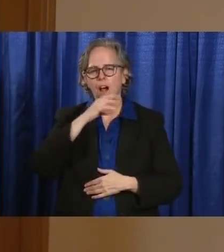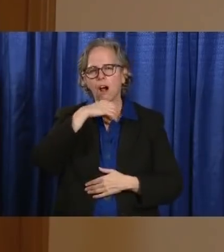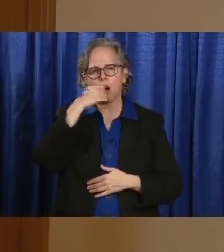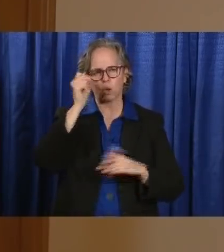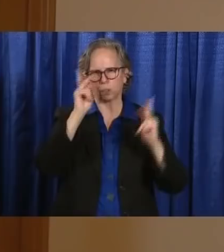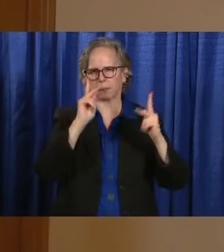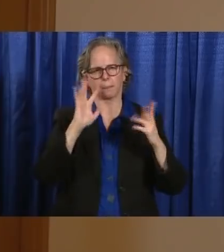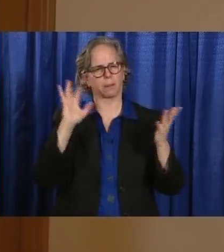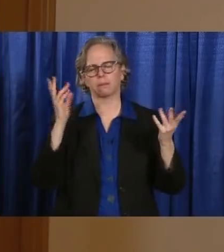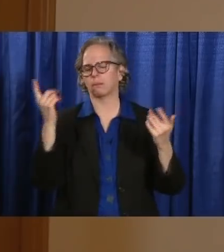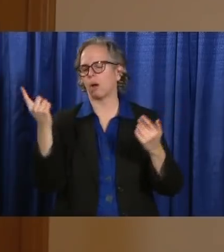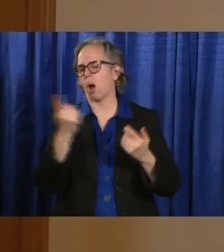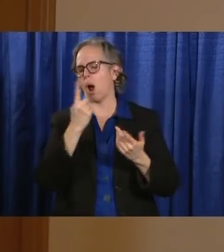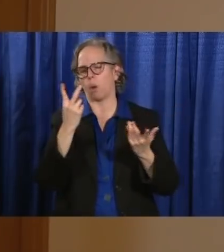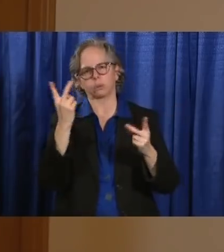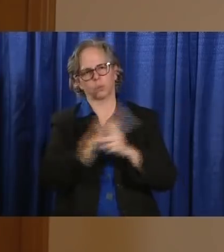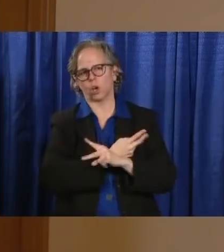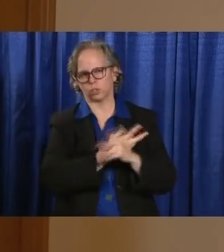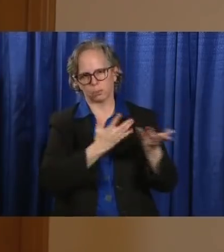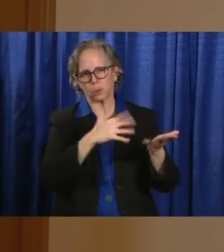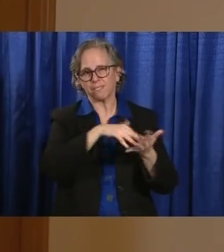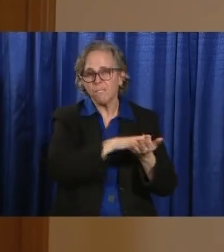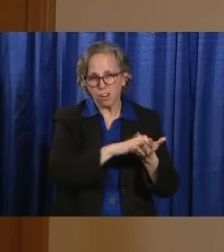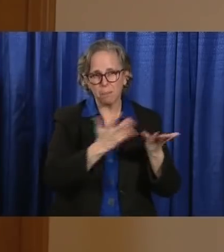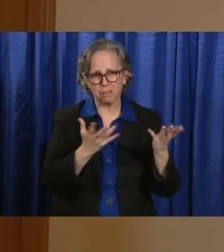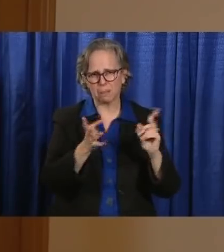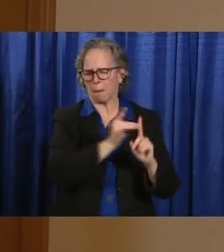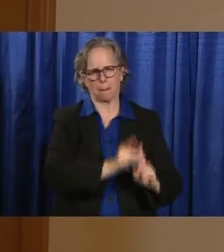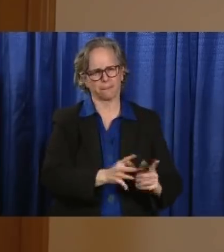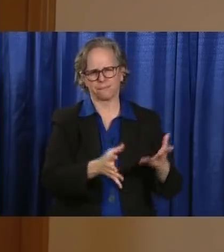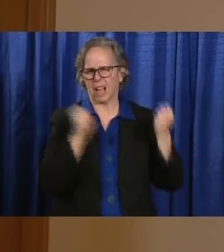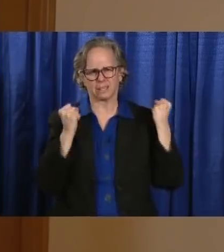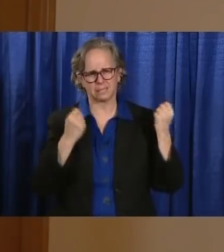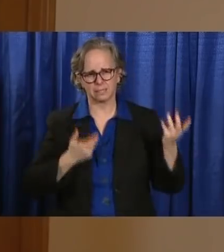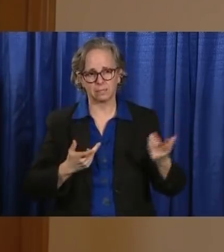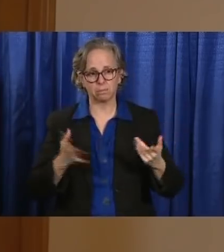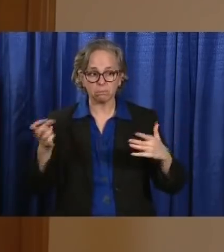BUT WHAT WE DO KNOW NOW I WANT TO SHARE WITH YOU. WE DO KNOW THAT ELDERLY ARE THE